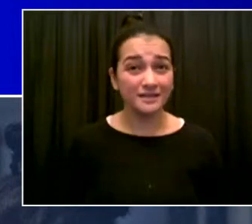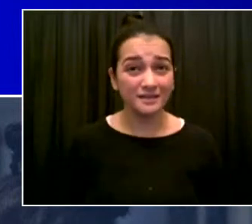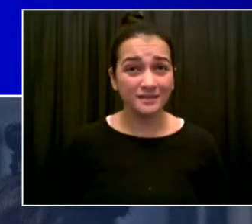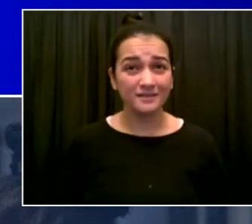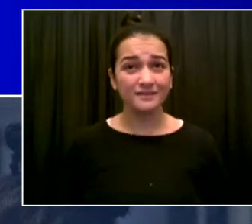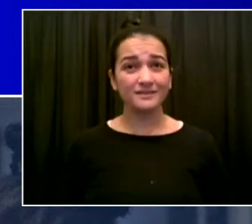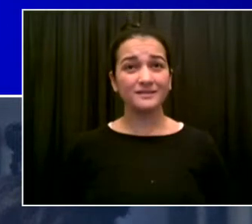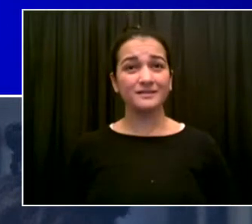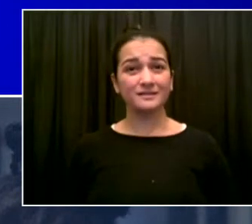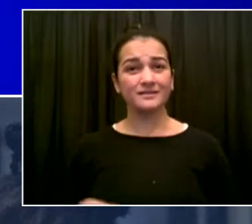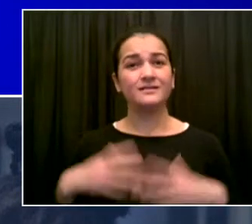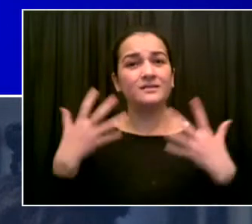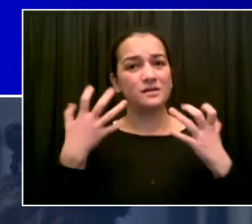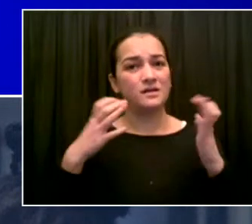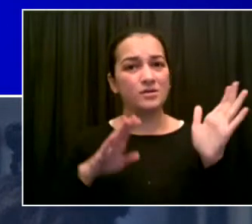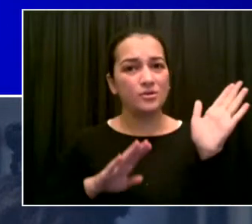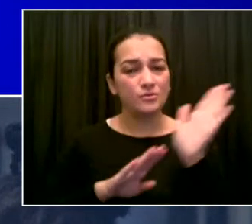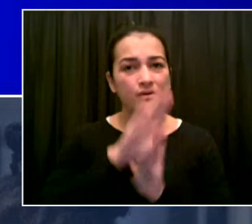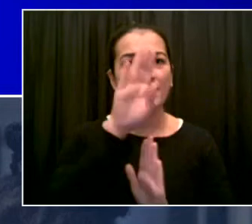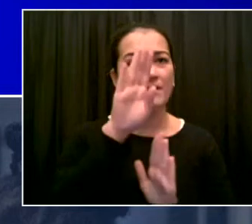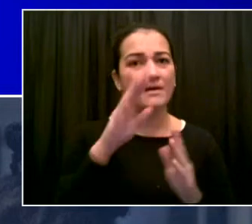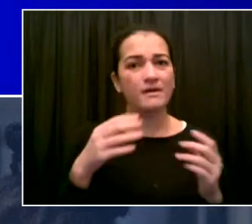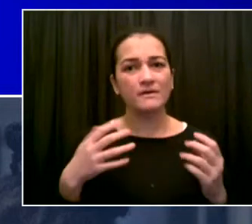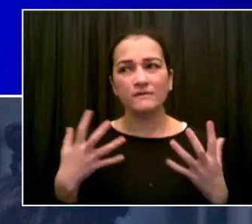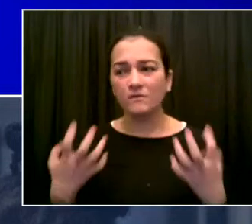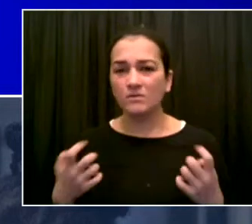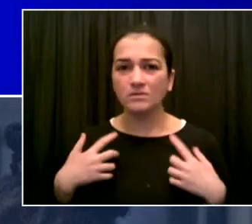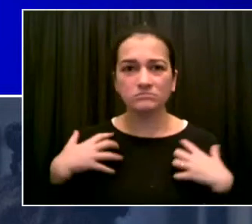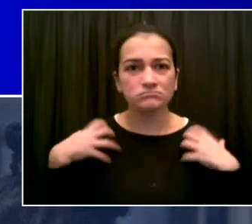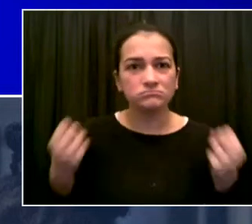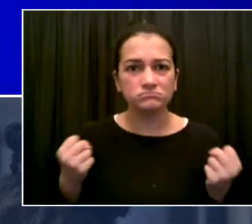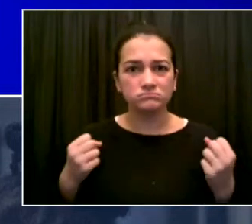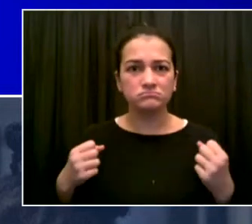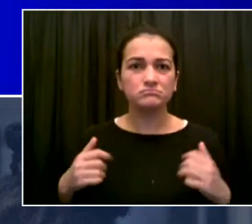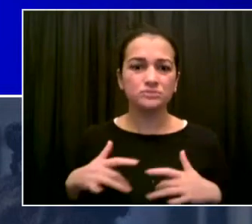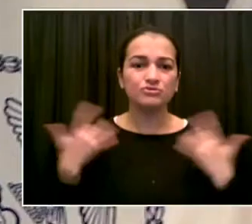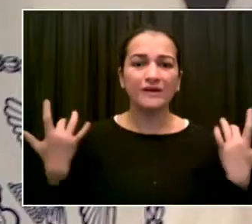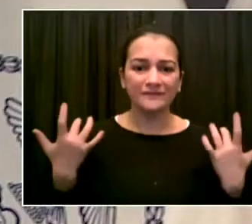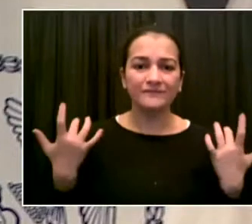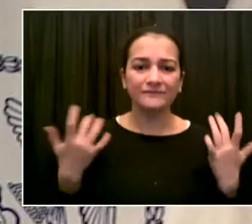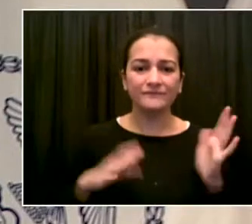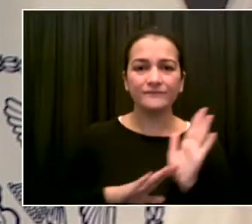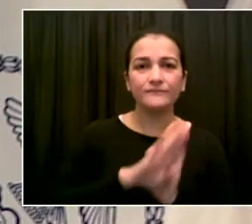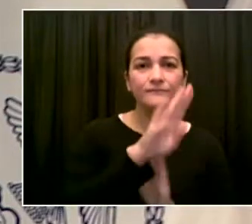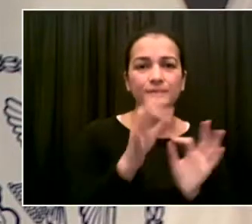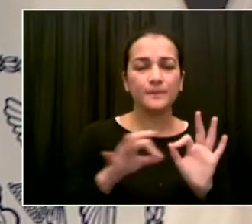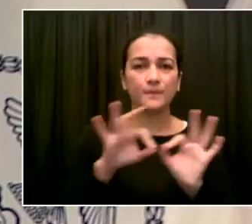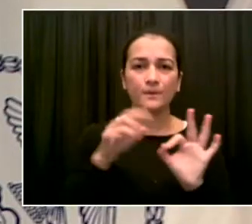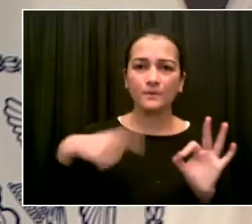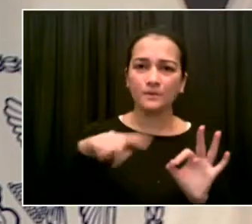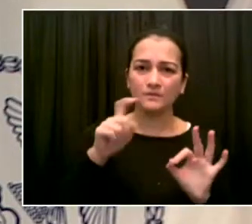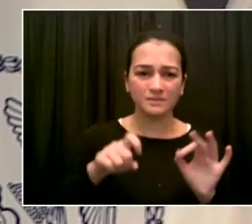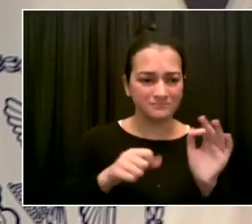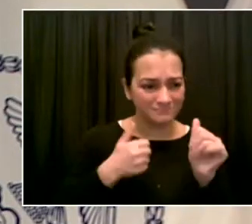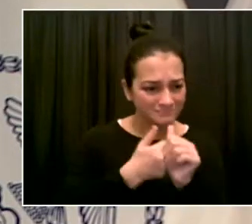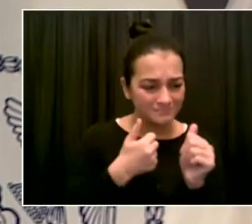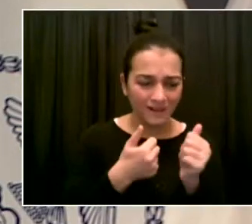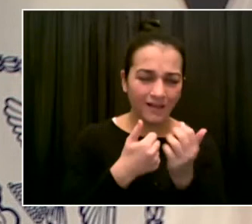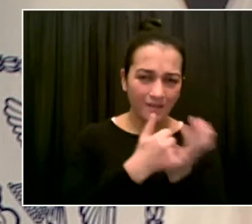THERE'S BEEN A REAL PUSH TO MAKE SURE IT BECAME FEDERAL POLICY AND